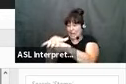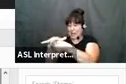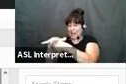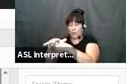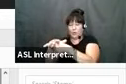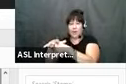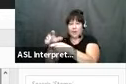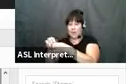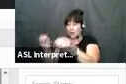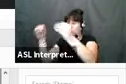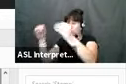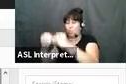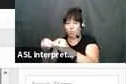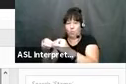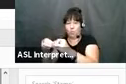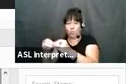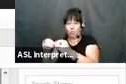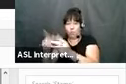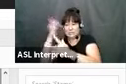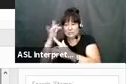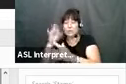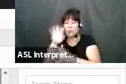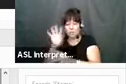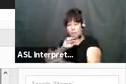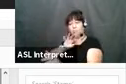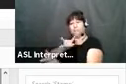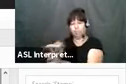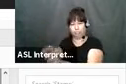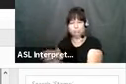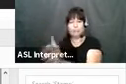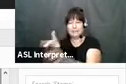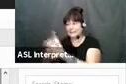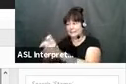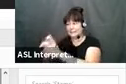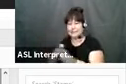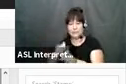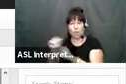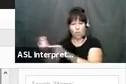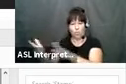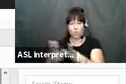know, for the Latinex every weekend we've been doing pop up testing in Cloverdale, in